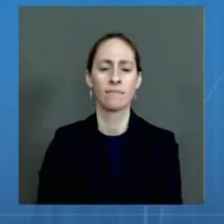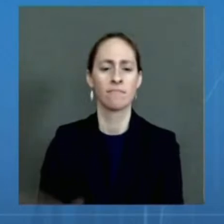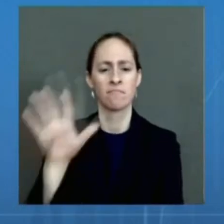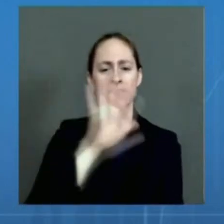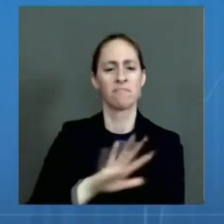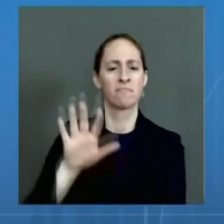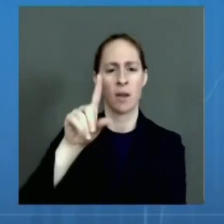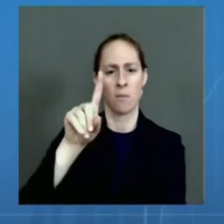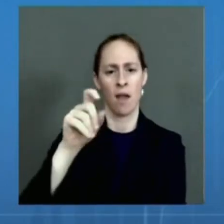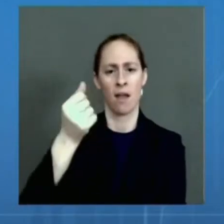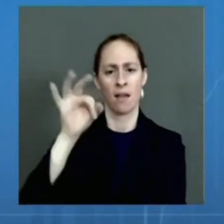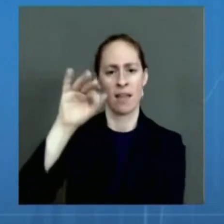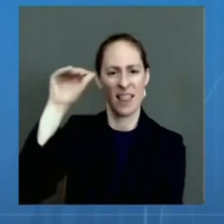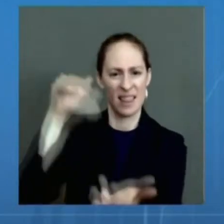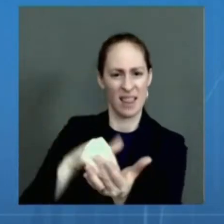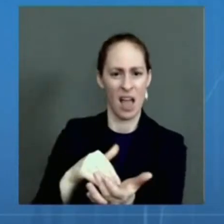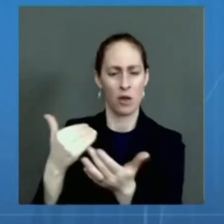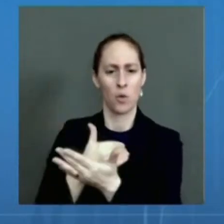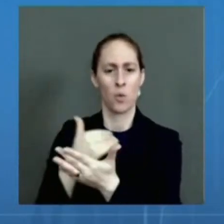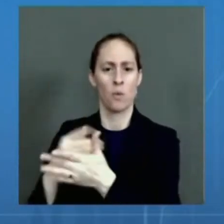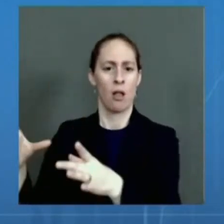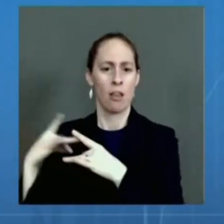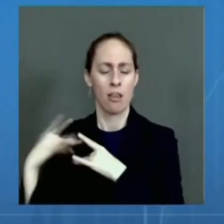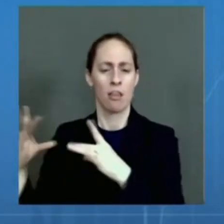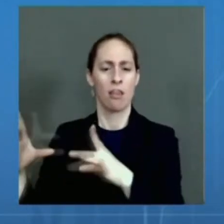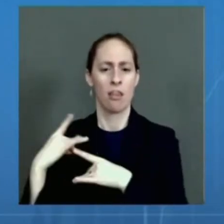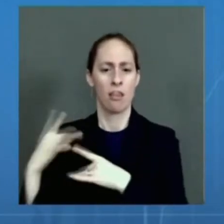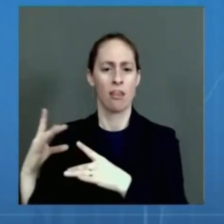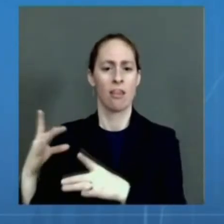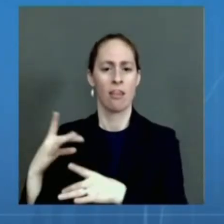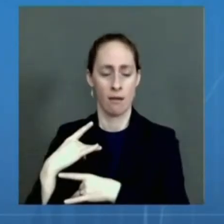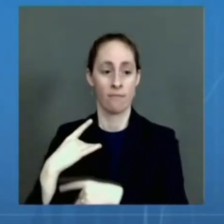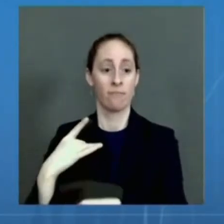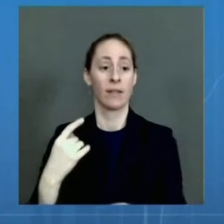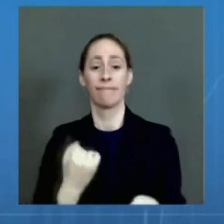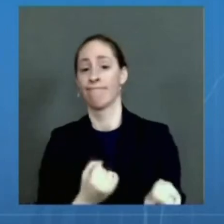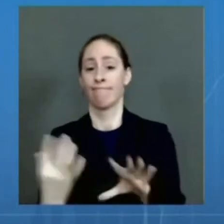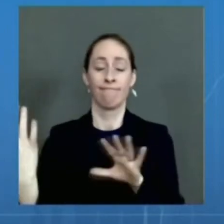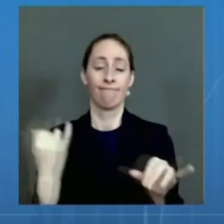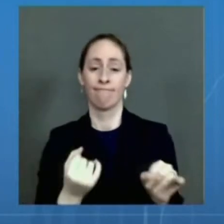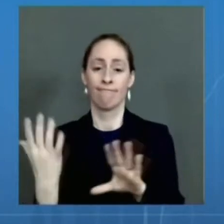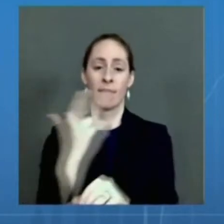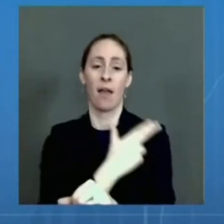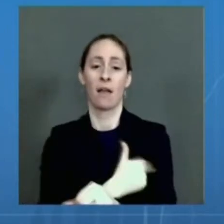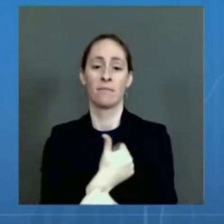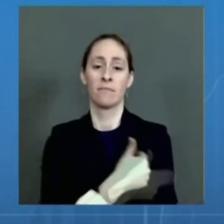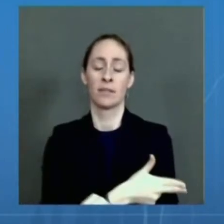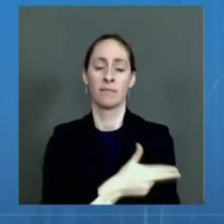119,500 PER DAY. THE SEVEN-DAY AVERAGE OF HOSPITAL ADMISSIONS IS AT ABOUT